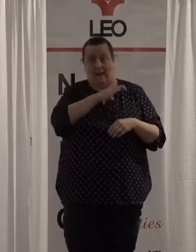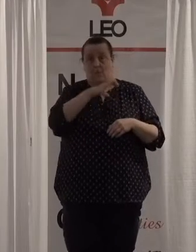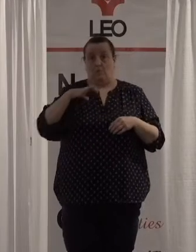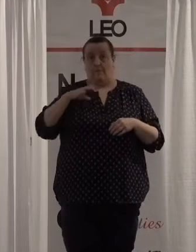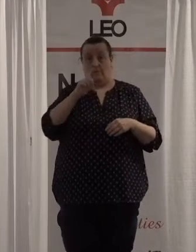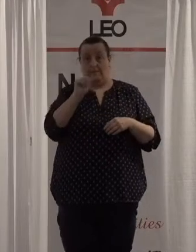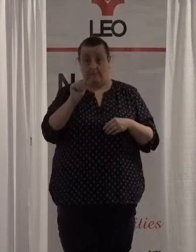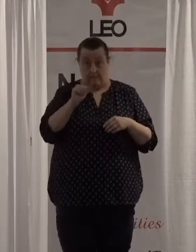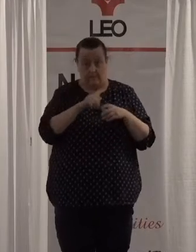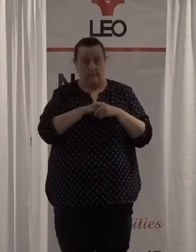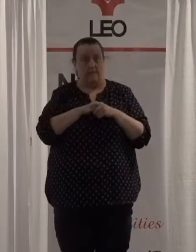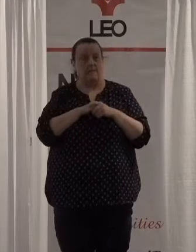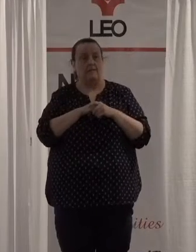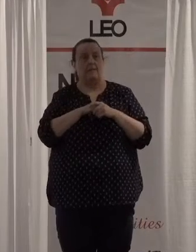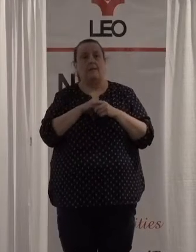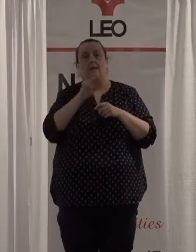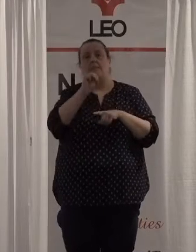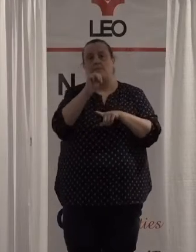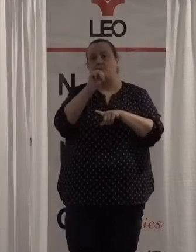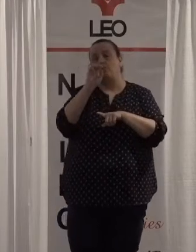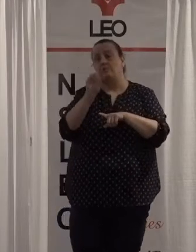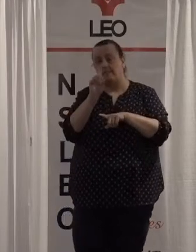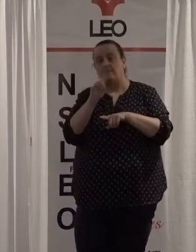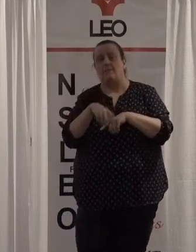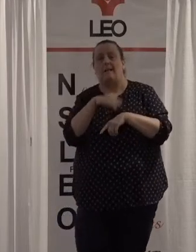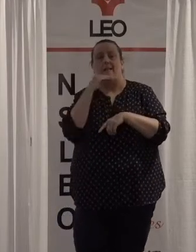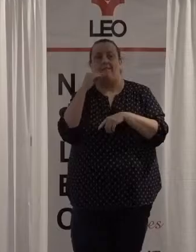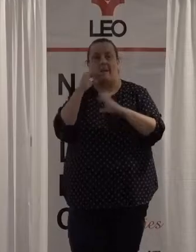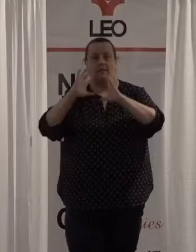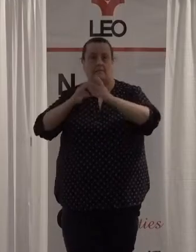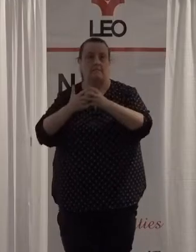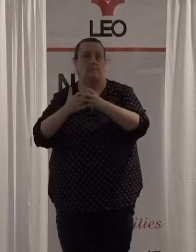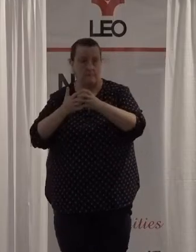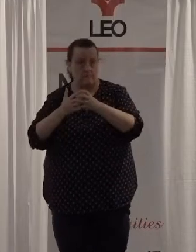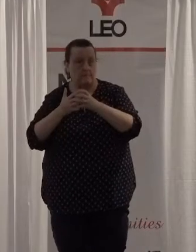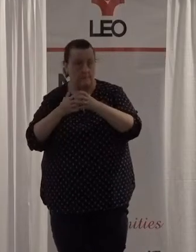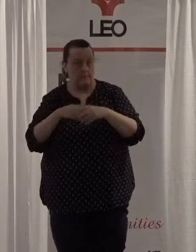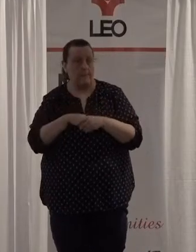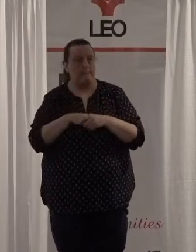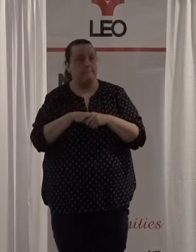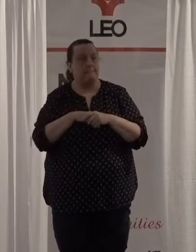AND THE MUSCULAR DYSTROPHY HALIFAX CHAPTER. ALEX HAD BEEN APPOINTED TO THE